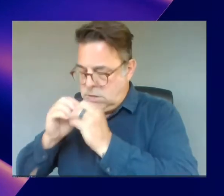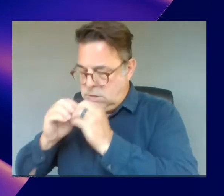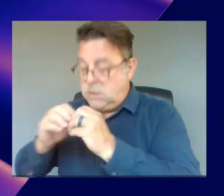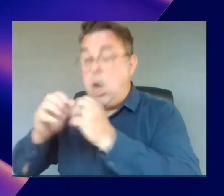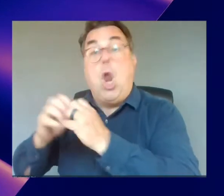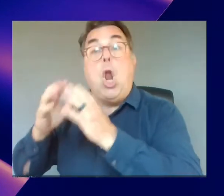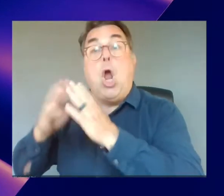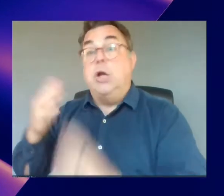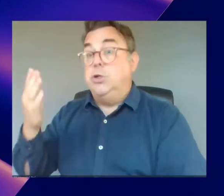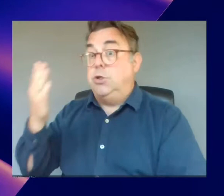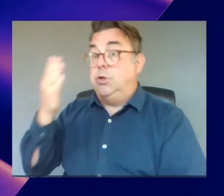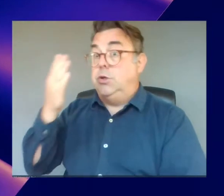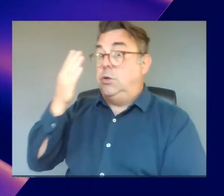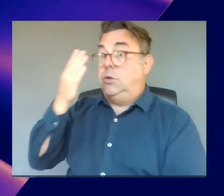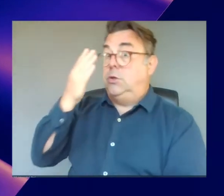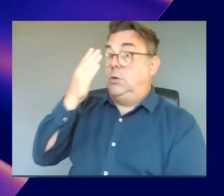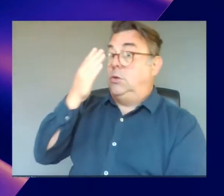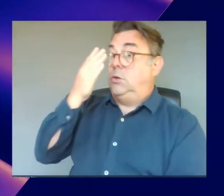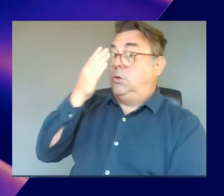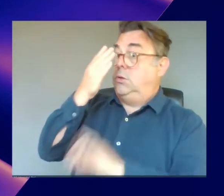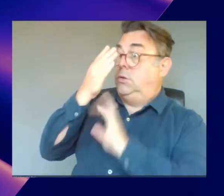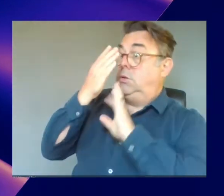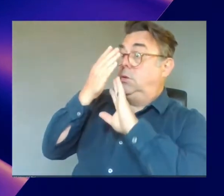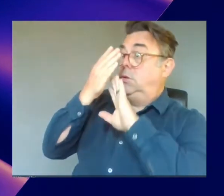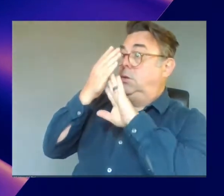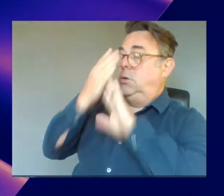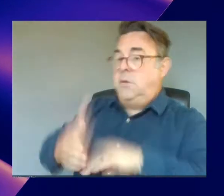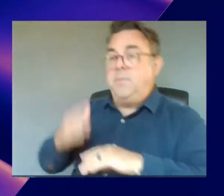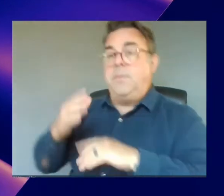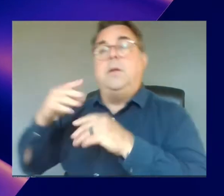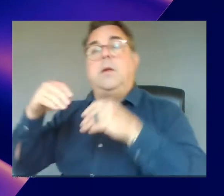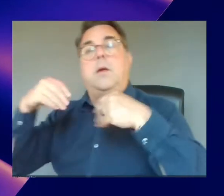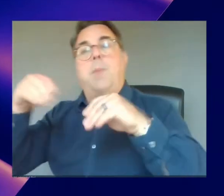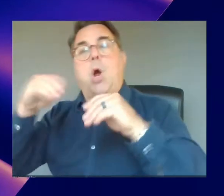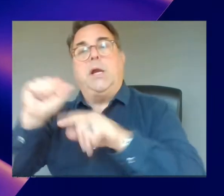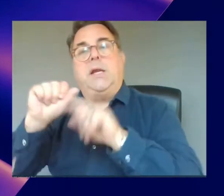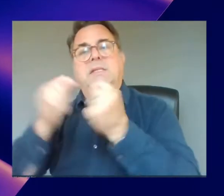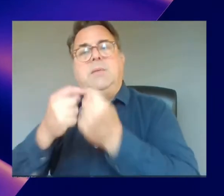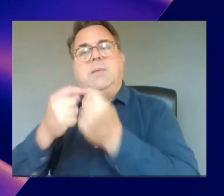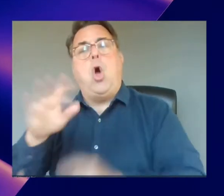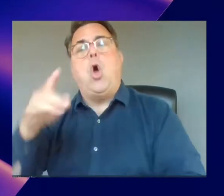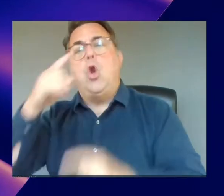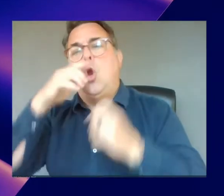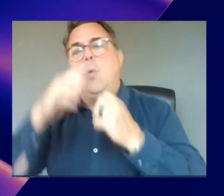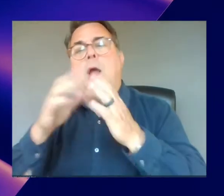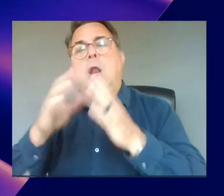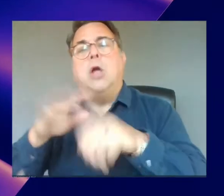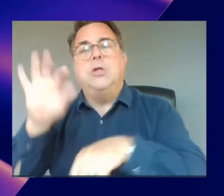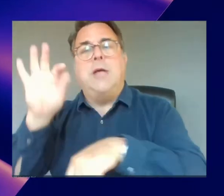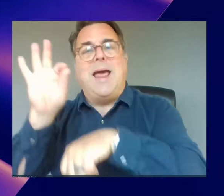and we're cutting it close." And then the marketing team tells us, "Oh, we need to launch at 9:00 PM on a Friday."